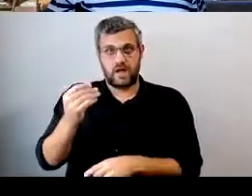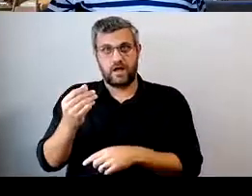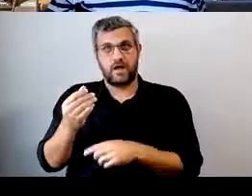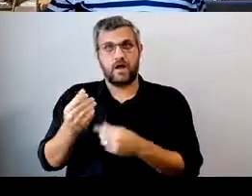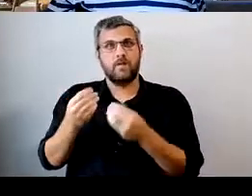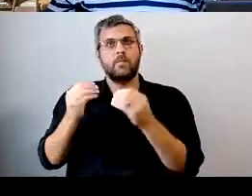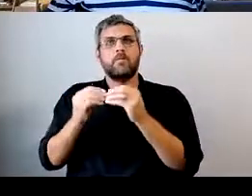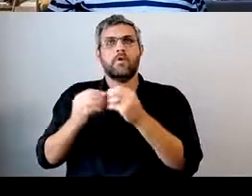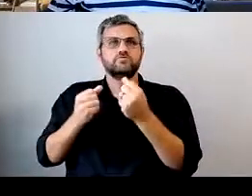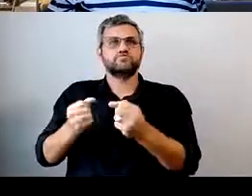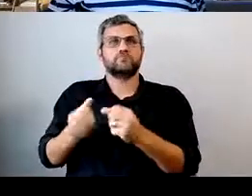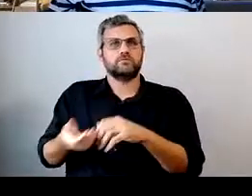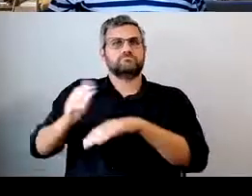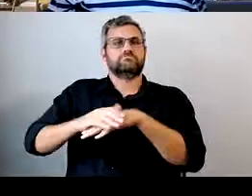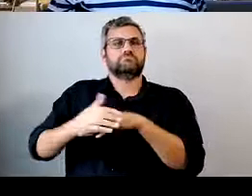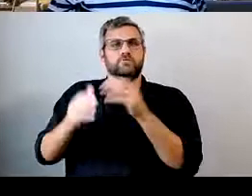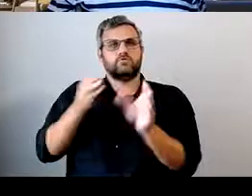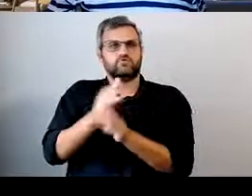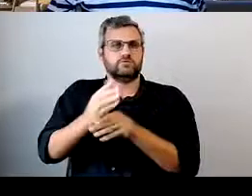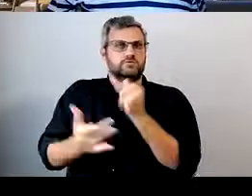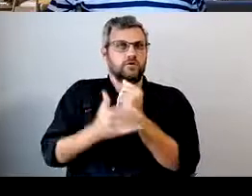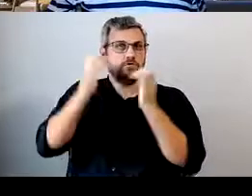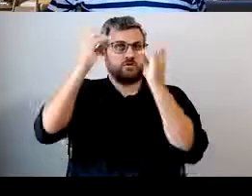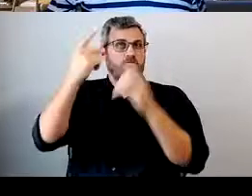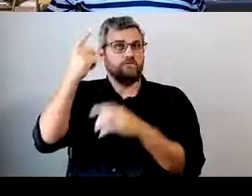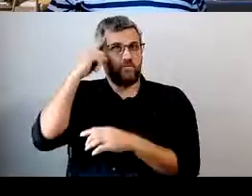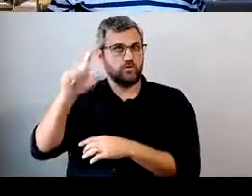and Technical Education for the 21st Century Act of 2018.